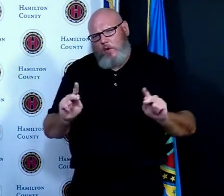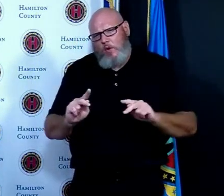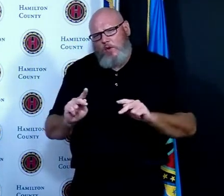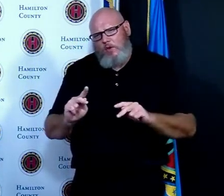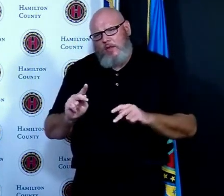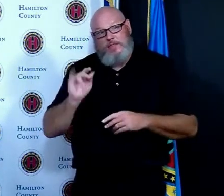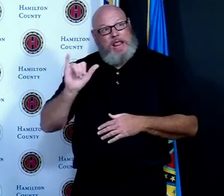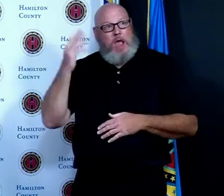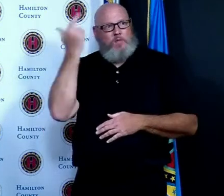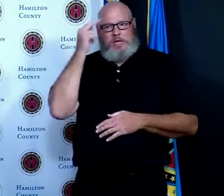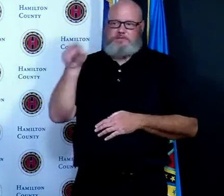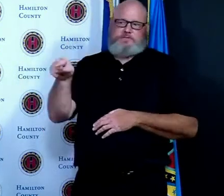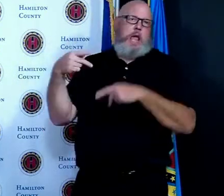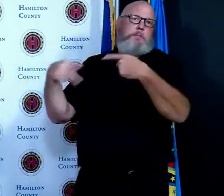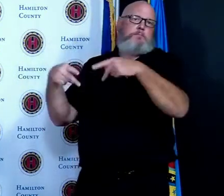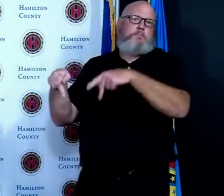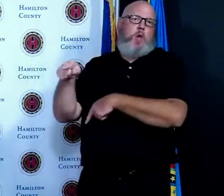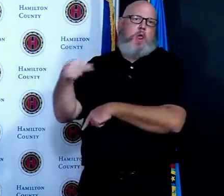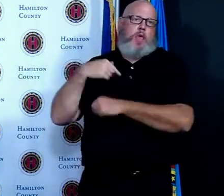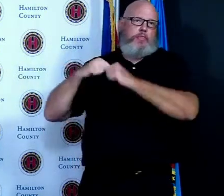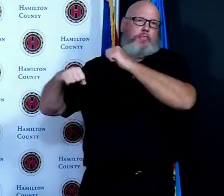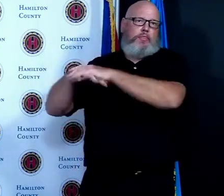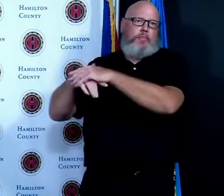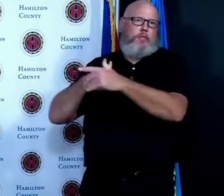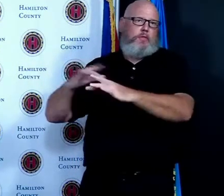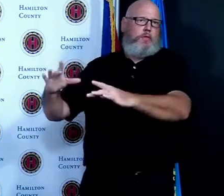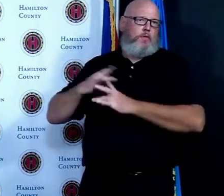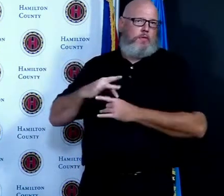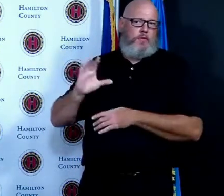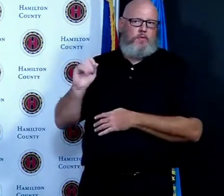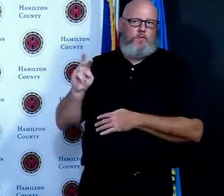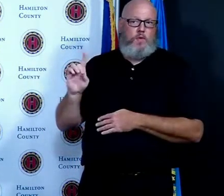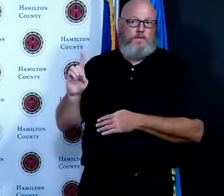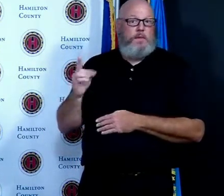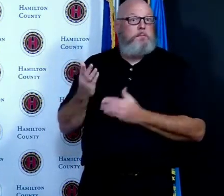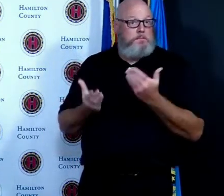certainly could have been but it also might have been an asymptomatic child or an adult that I was